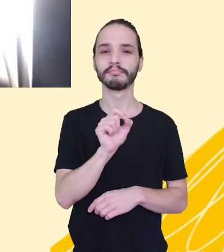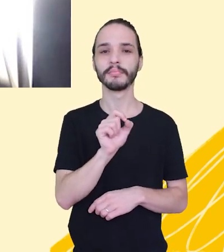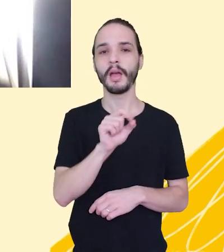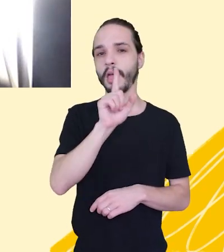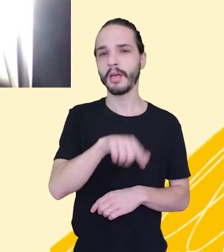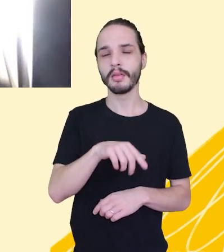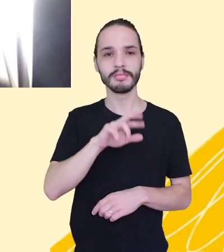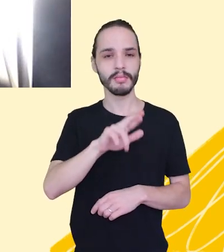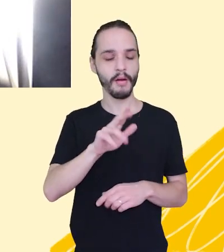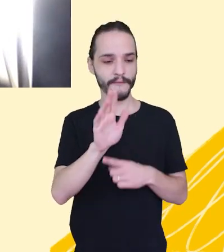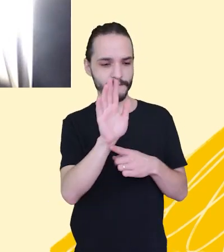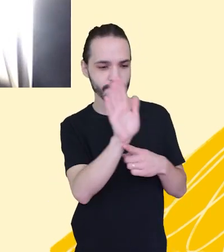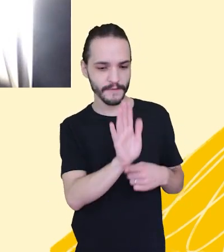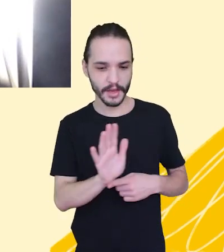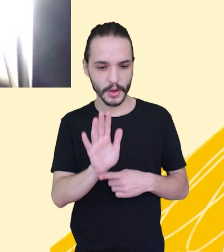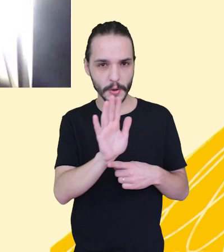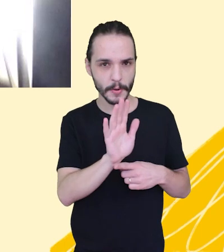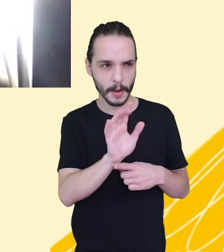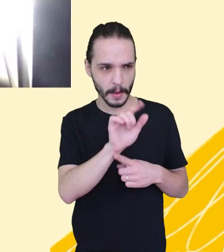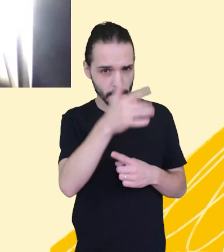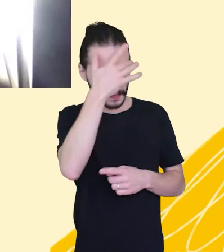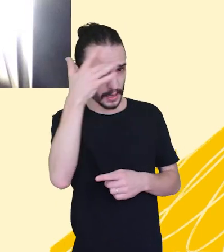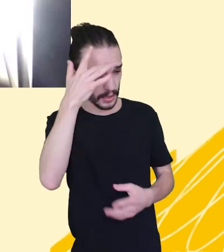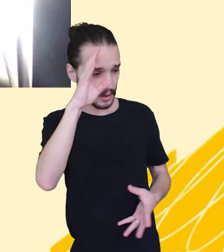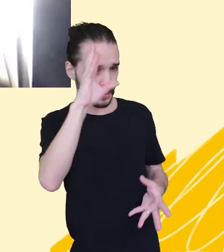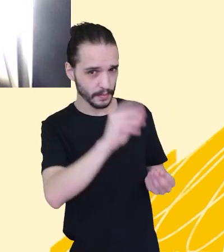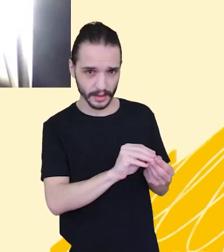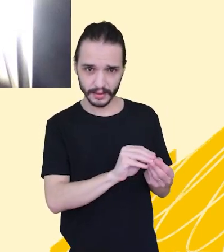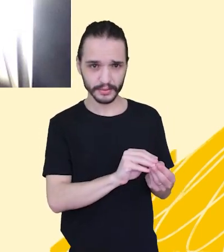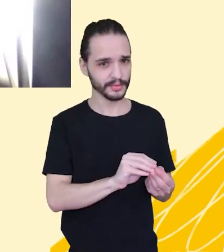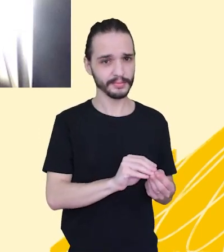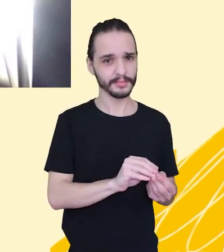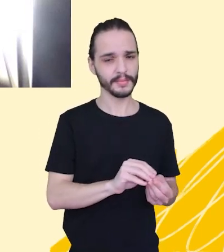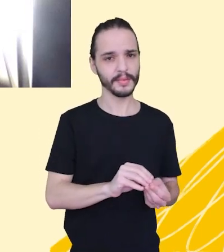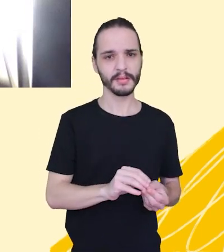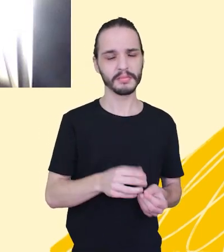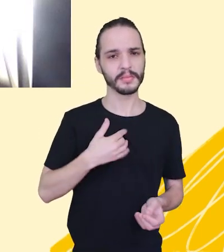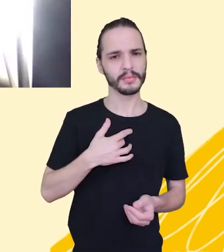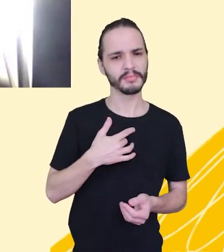I don't do a film to make someone understand something.